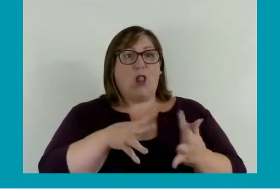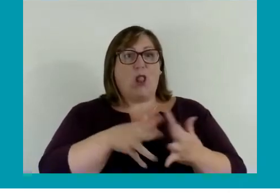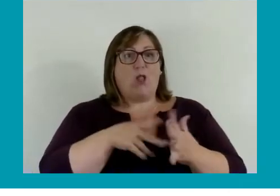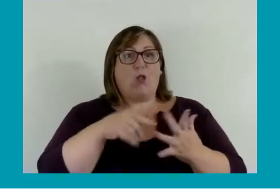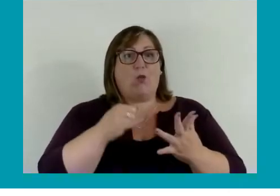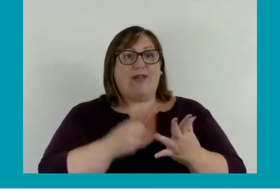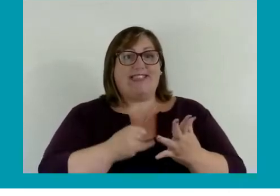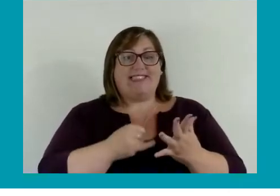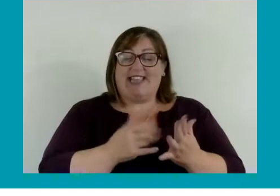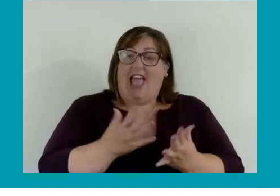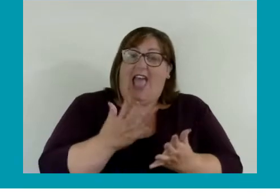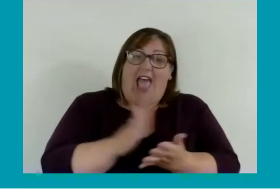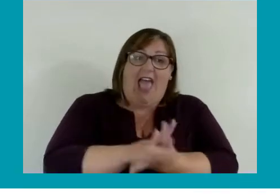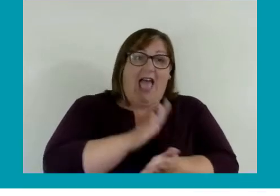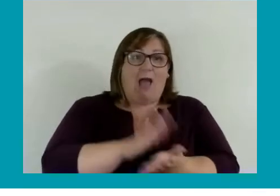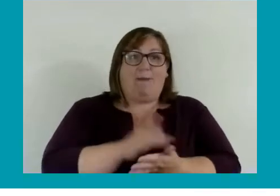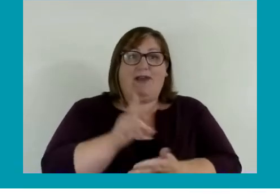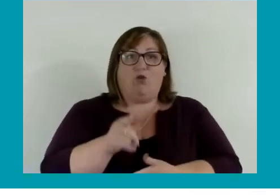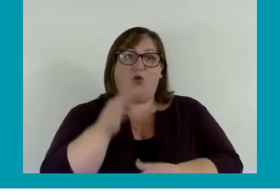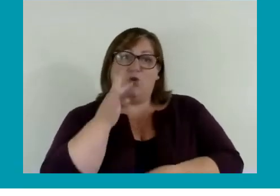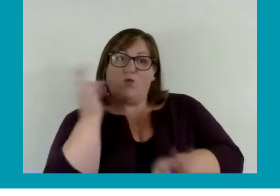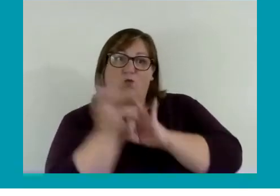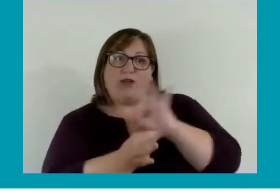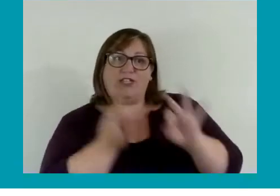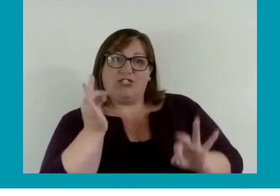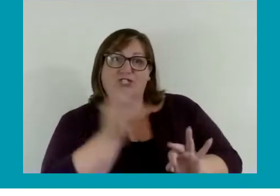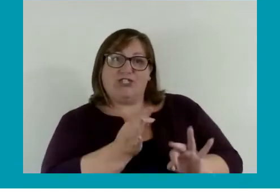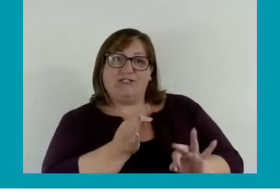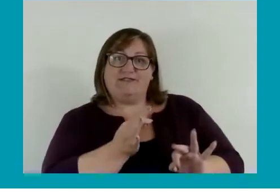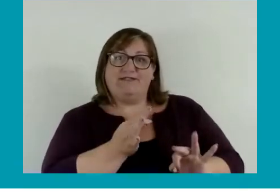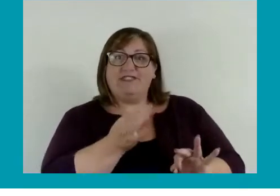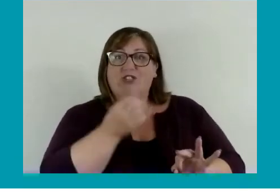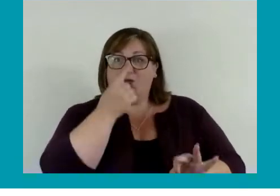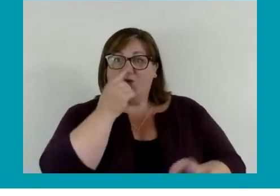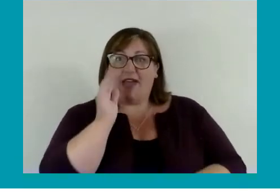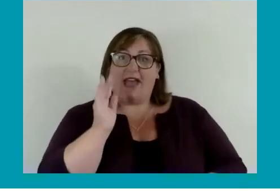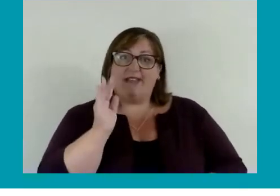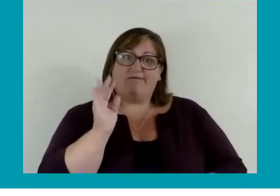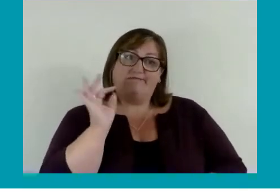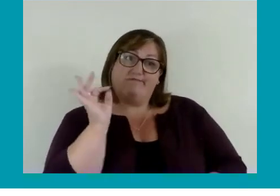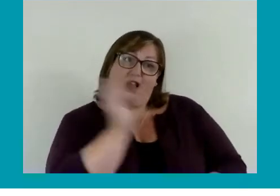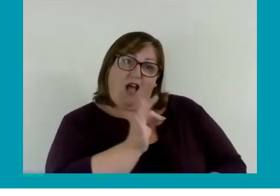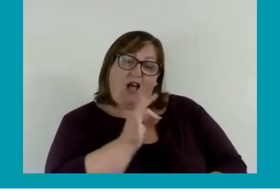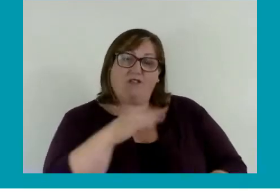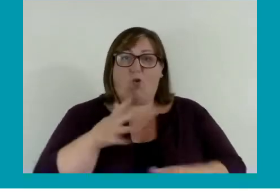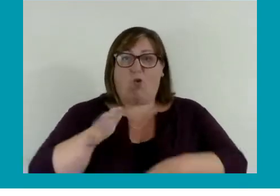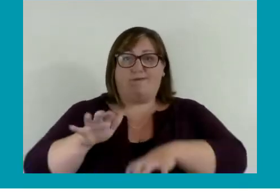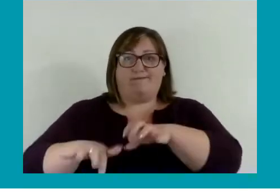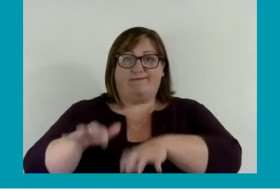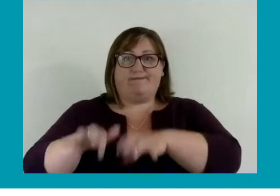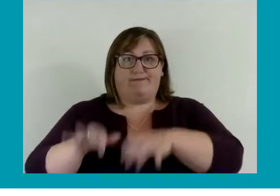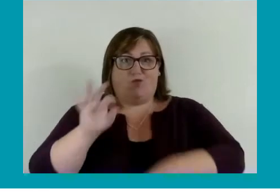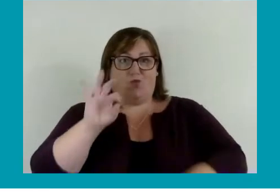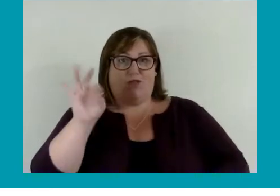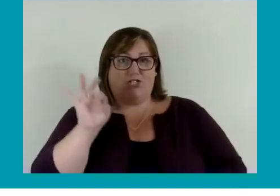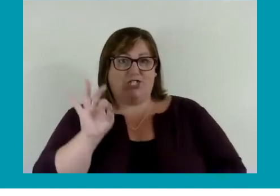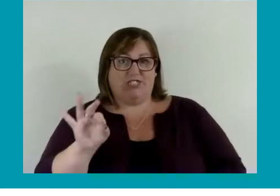questions you want or share some stories I just wanted to check in and make sure that our closed